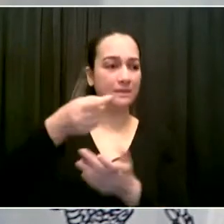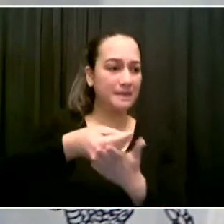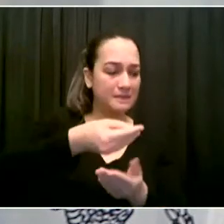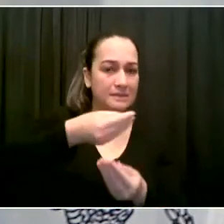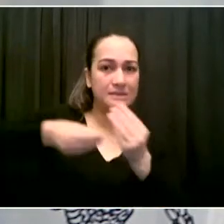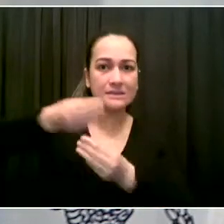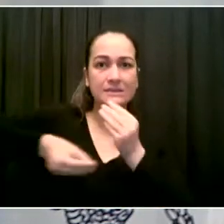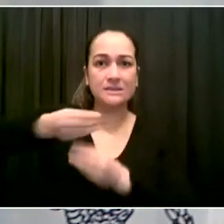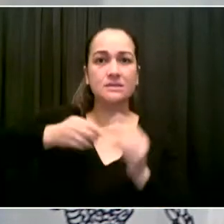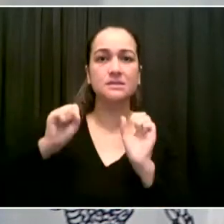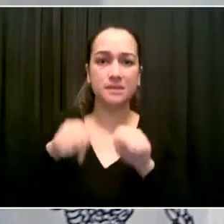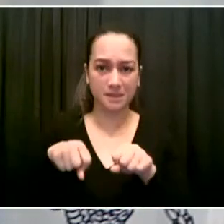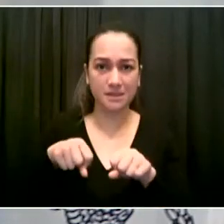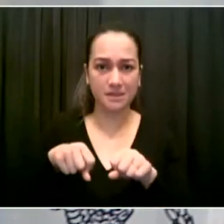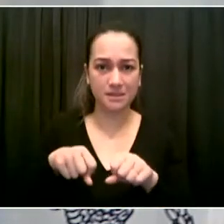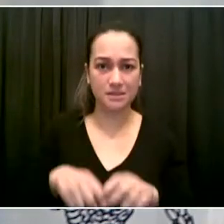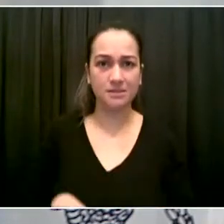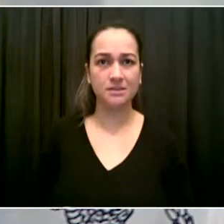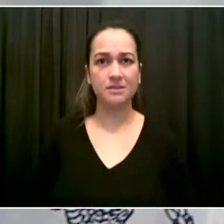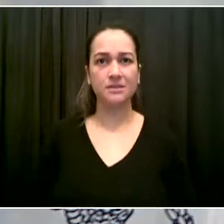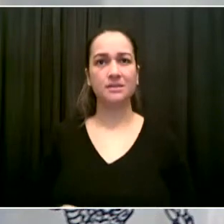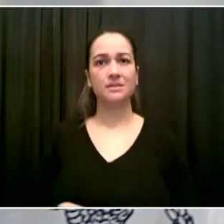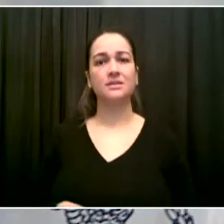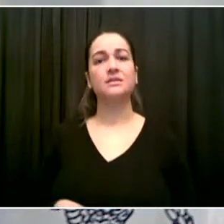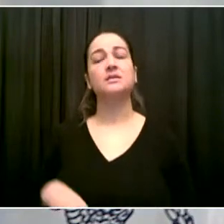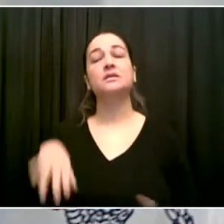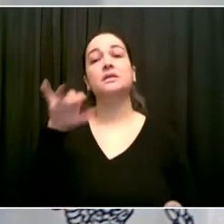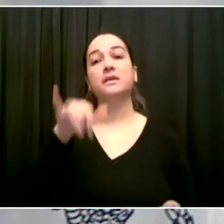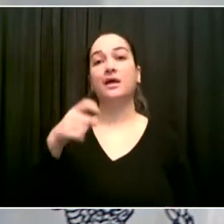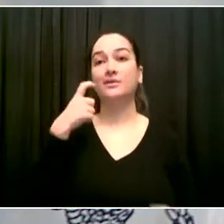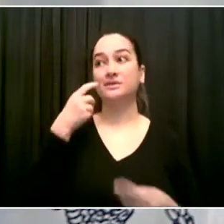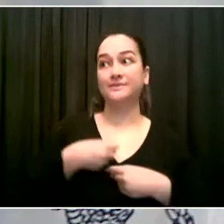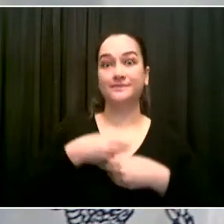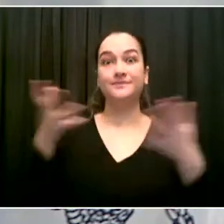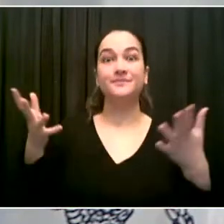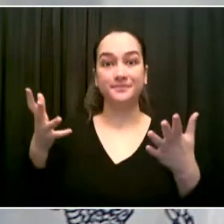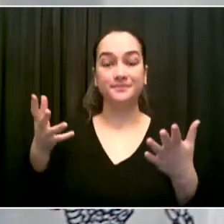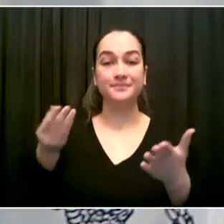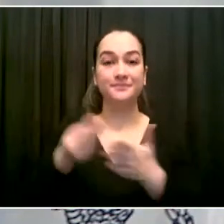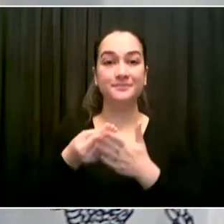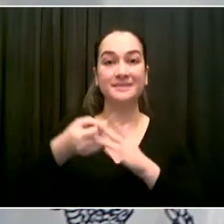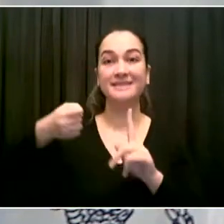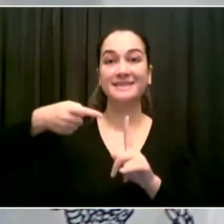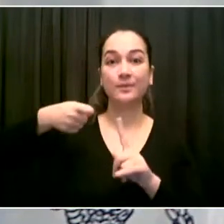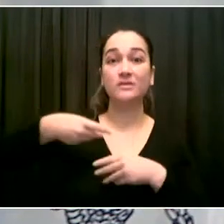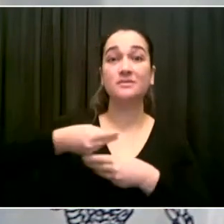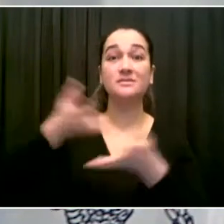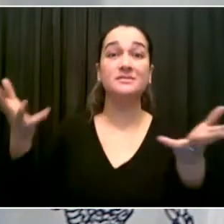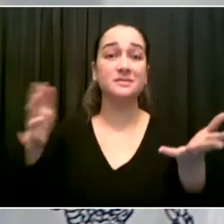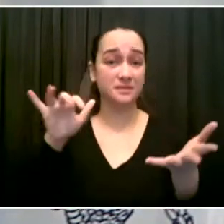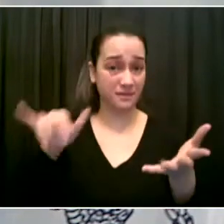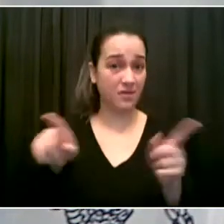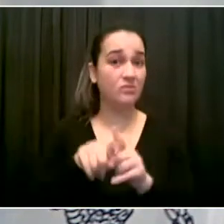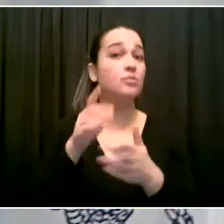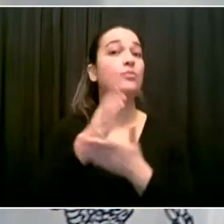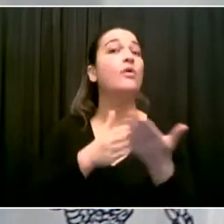MORATORIUM IN APLCE IS CRUCIAL. WHAAT WE CAN DO IS MAKE SURE THAT EVERYONE GETS FULL ADVANTAGE OF THE DIFFERENT TYPES OF STIMULUS